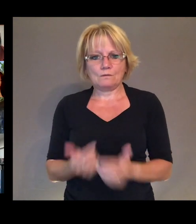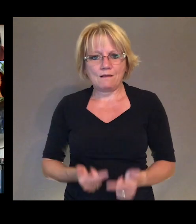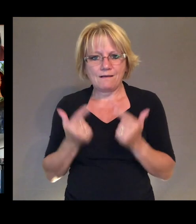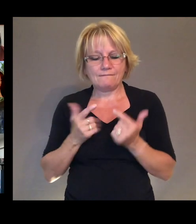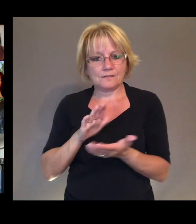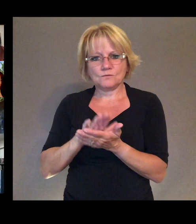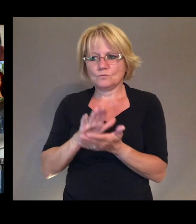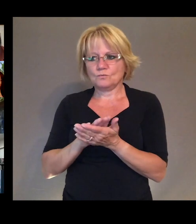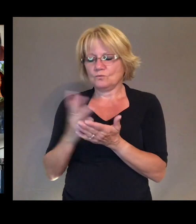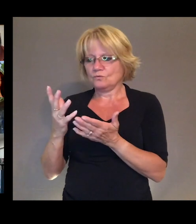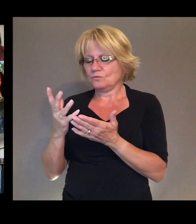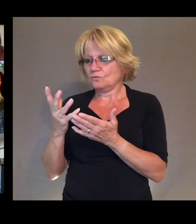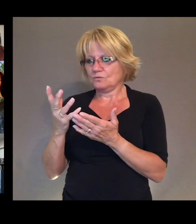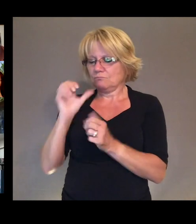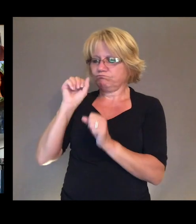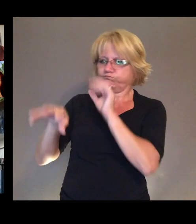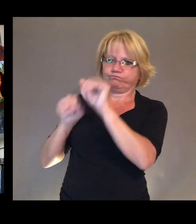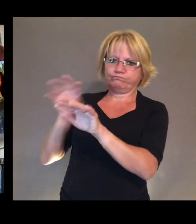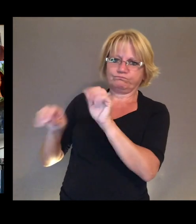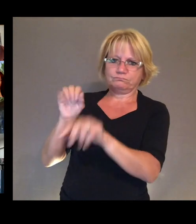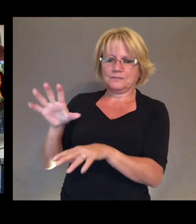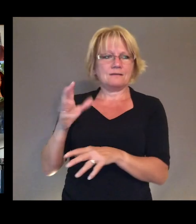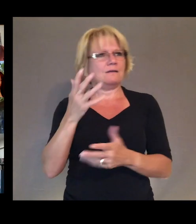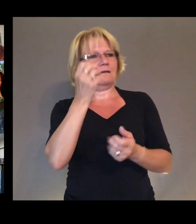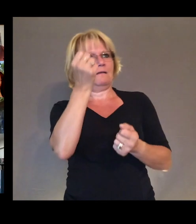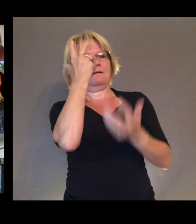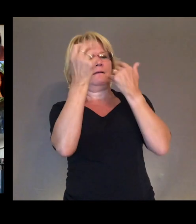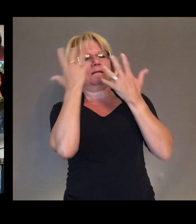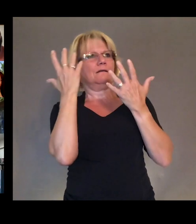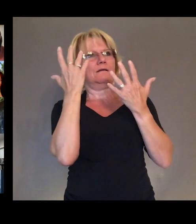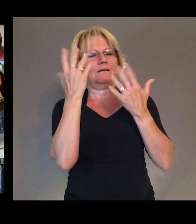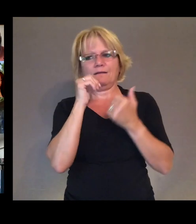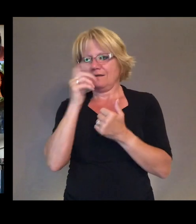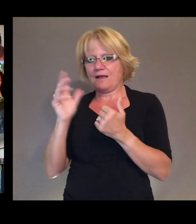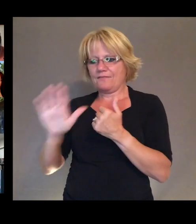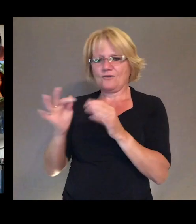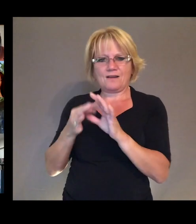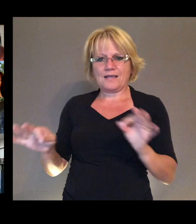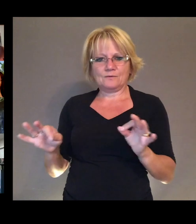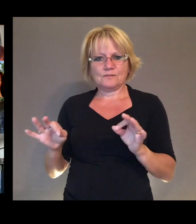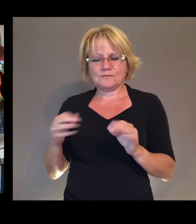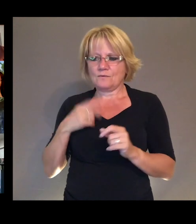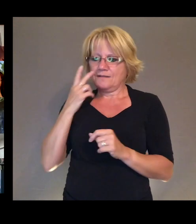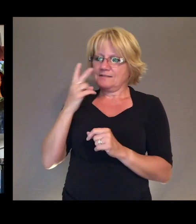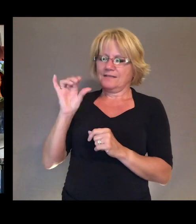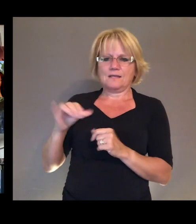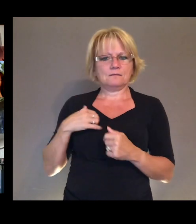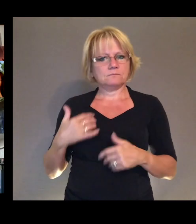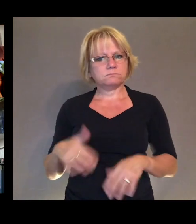They're not getting things in their language. Nobody's really helping them. So I look at this and say, geez, I got to do something about this.